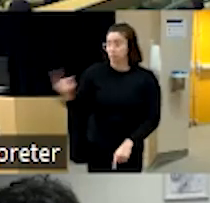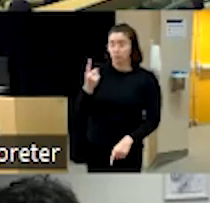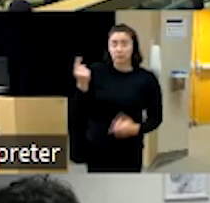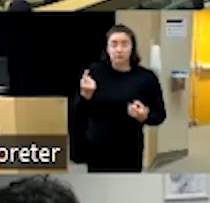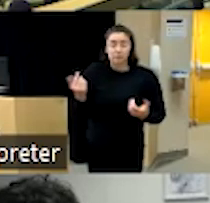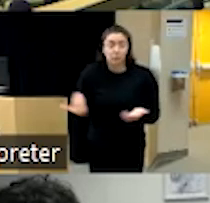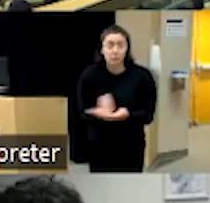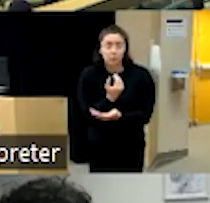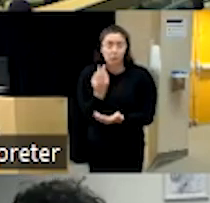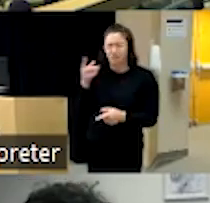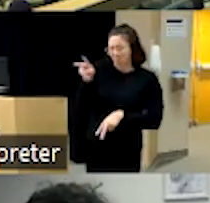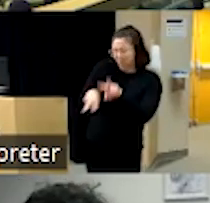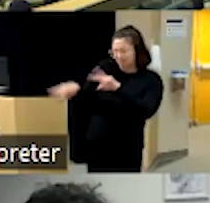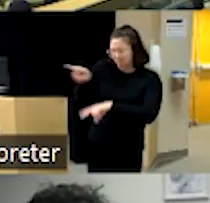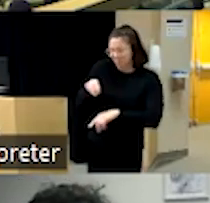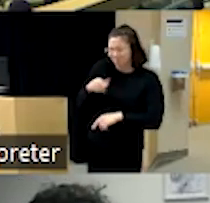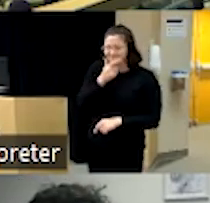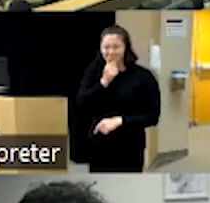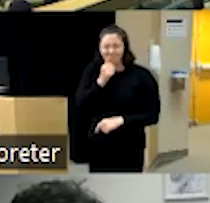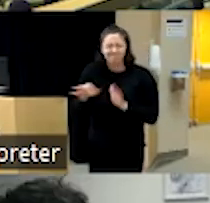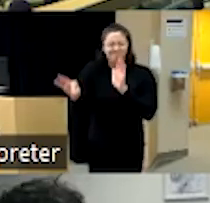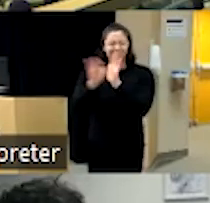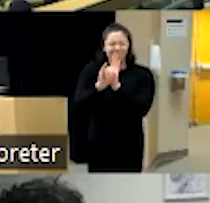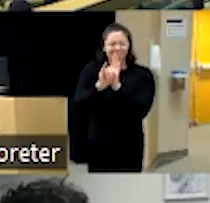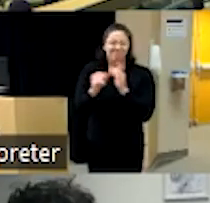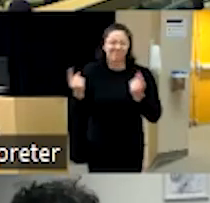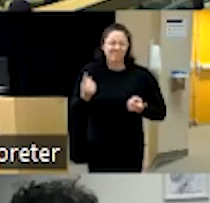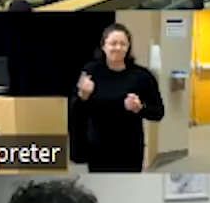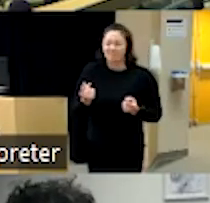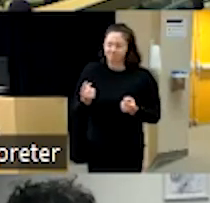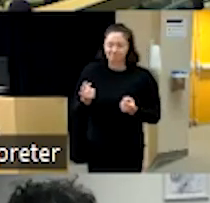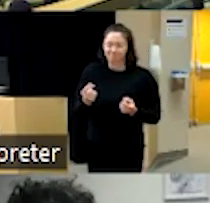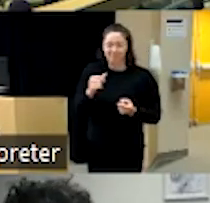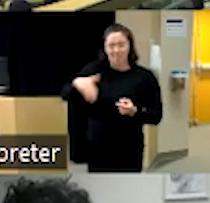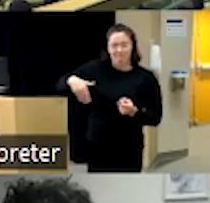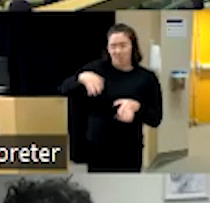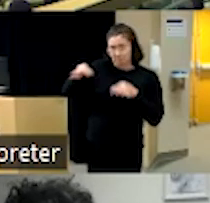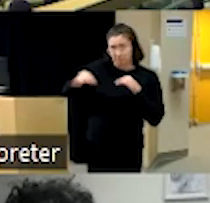look at them and we see something that hasn't been explored yet we would do that but most of